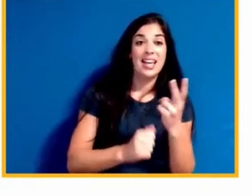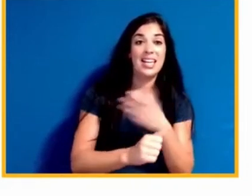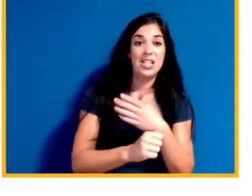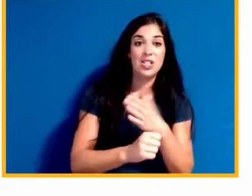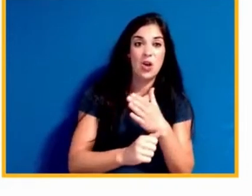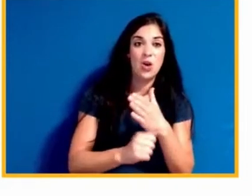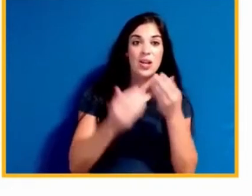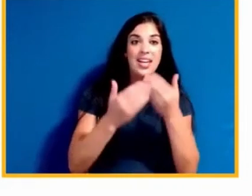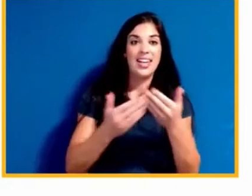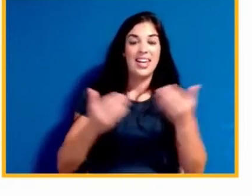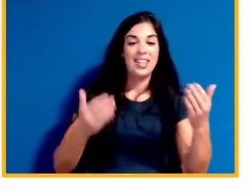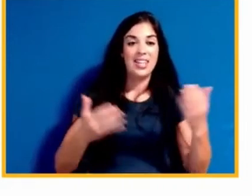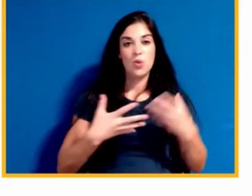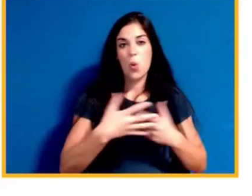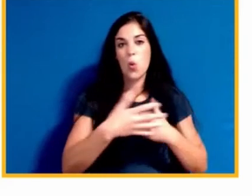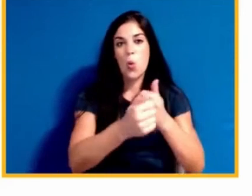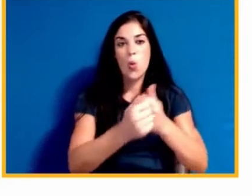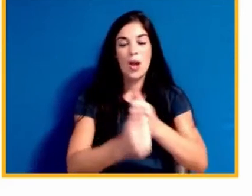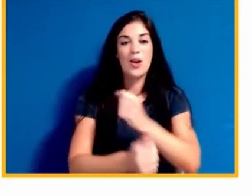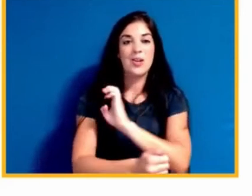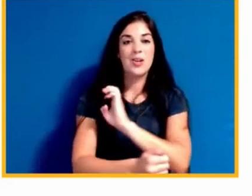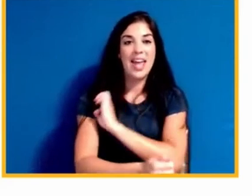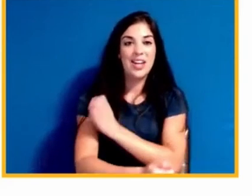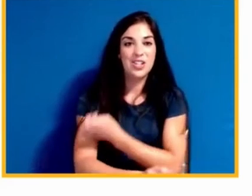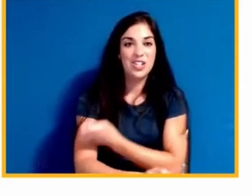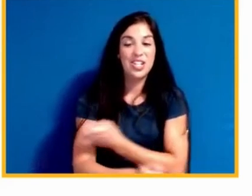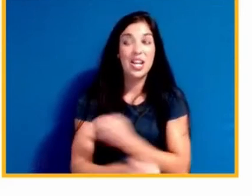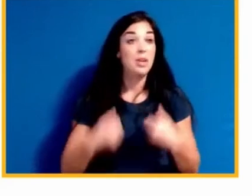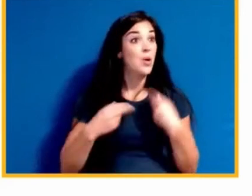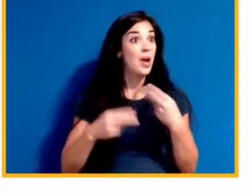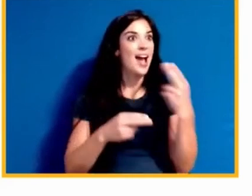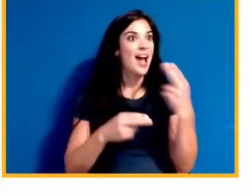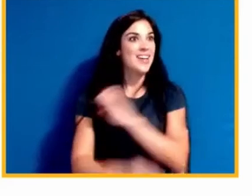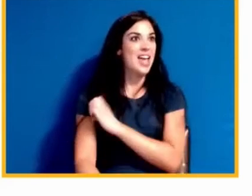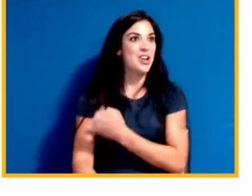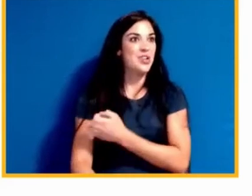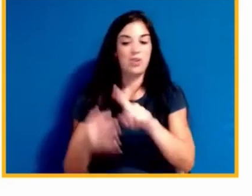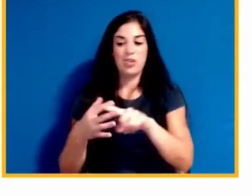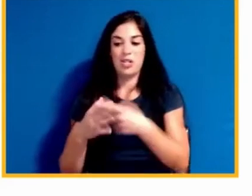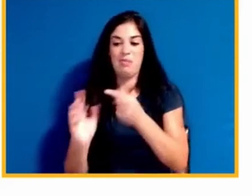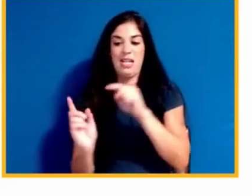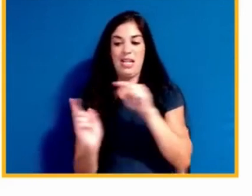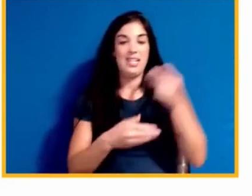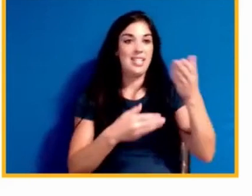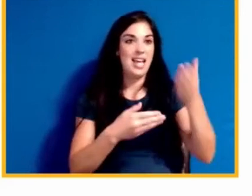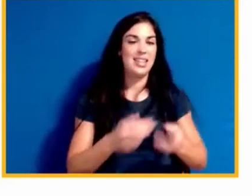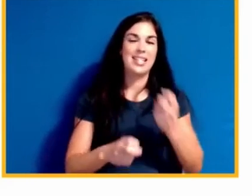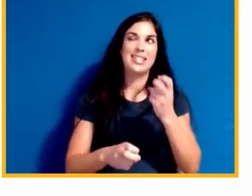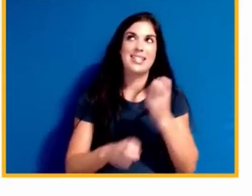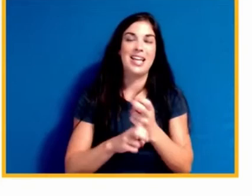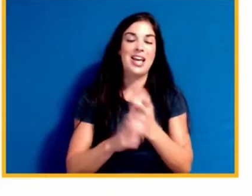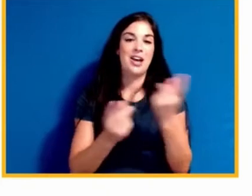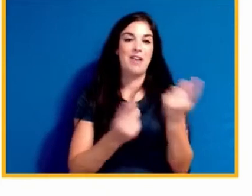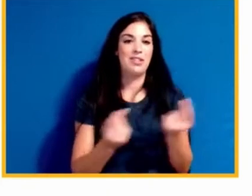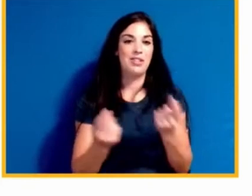things kind of picked up on energy even though you had high energy from beginning to end which is also very hard to do especially in digitigrade,